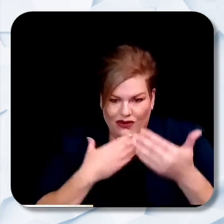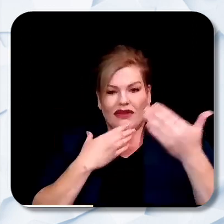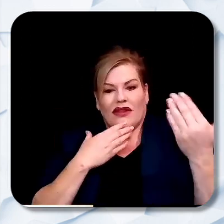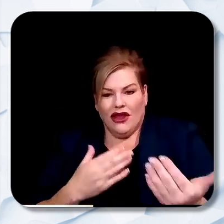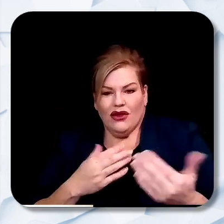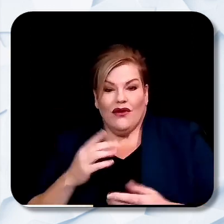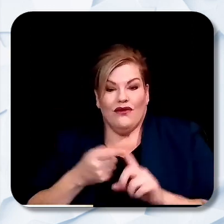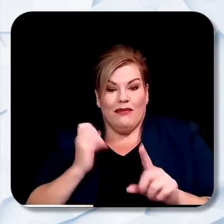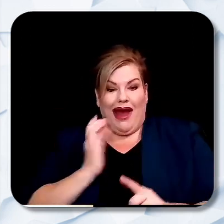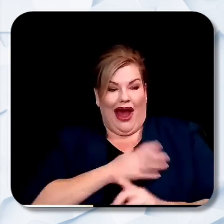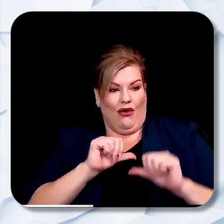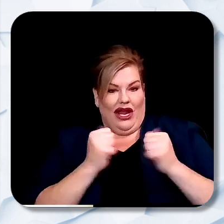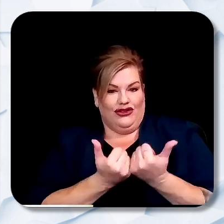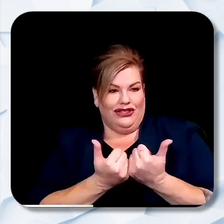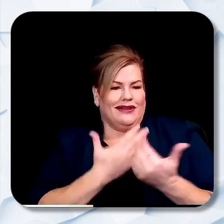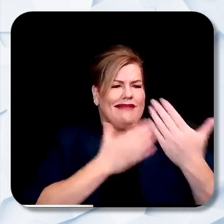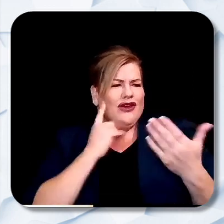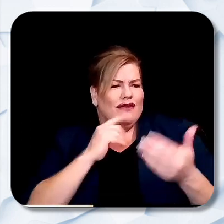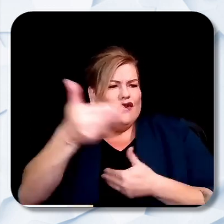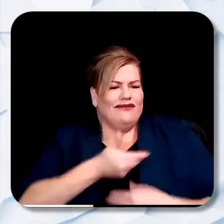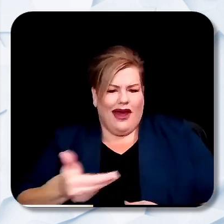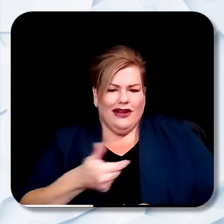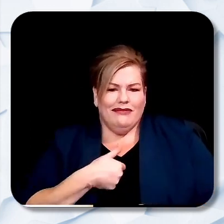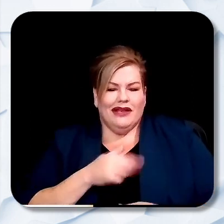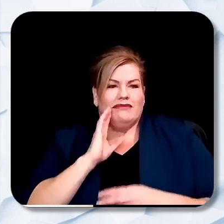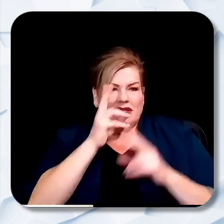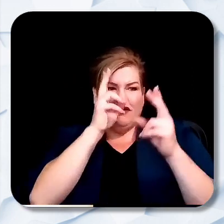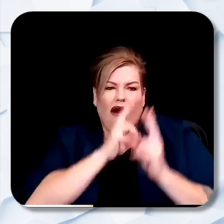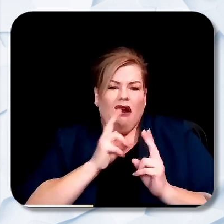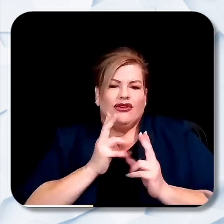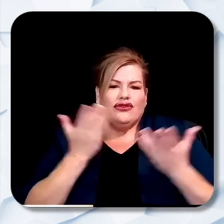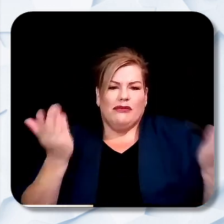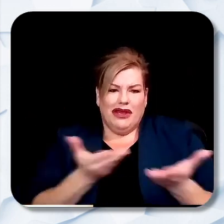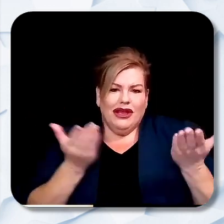Agency. Thanks for having me. Um! It's really an honor to be here and share this stage with brave